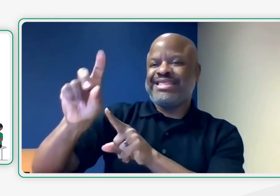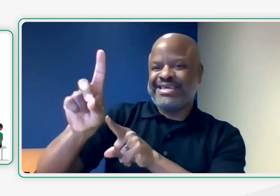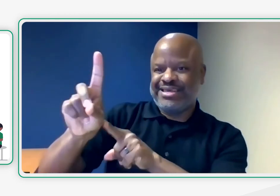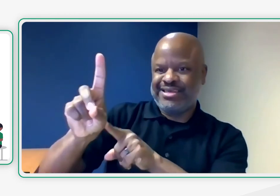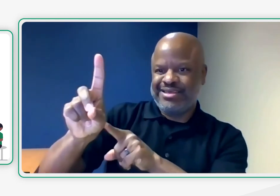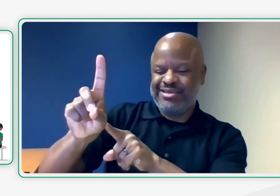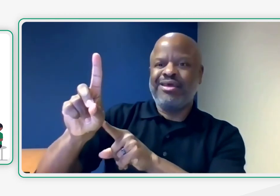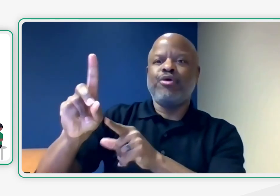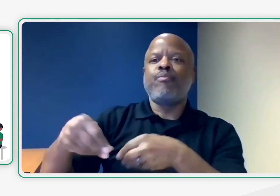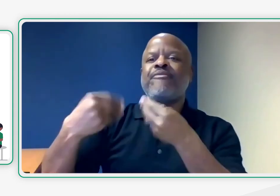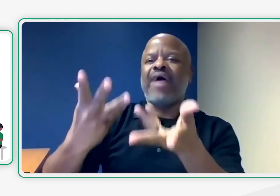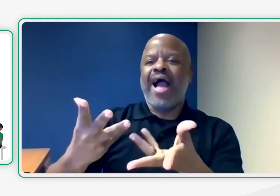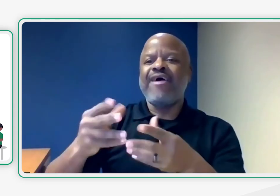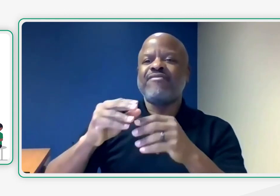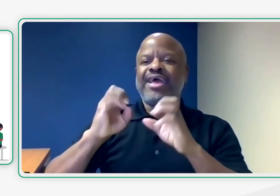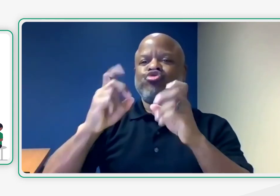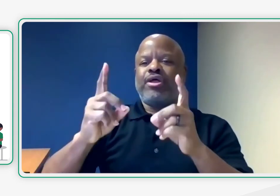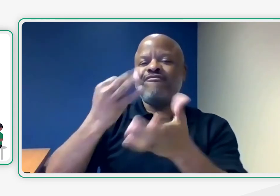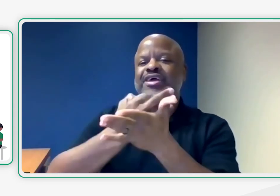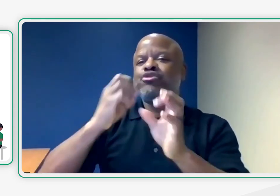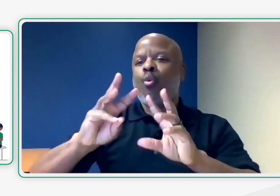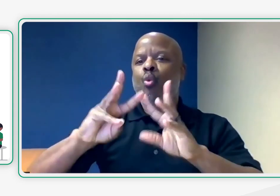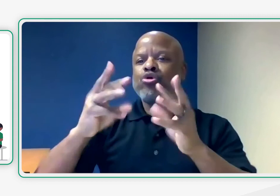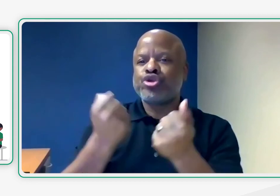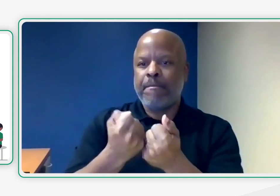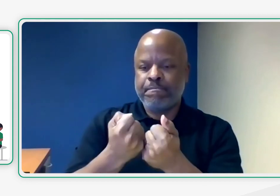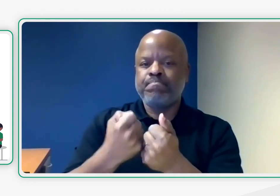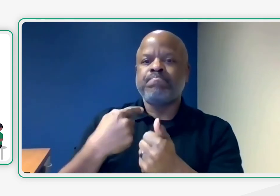So, we want to thank them for their sponsorship, for supporting